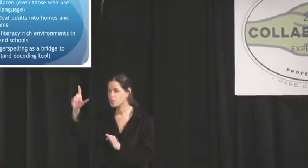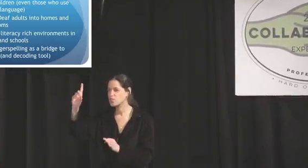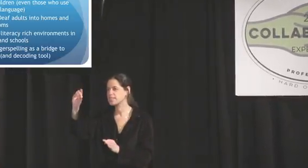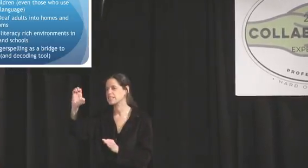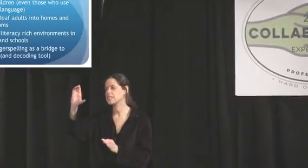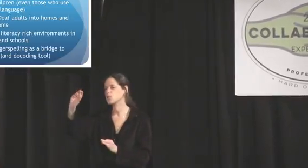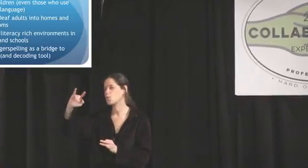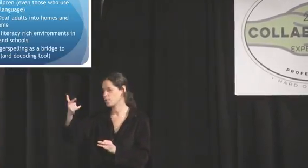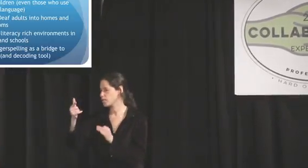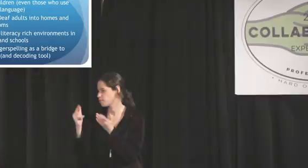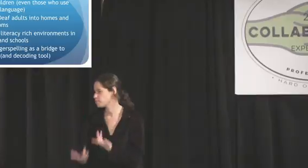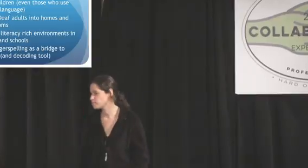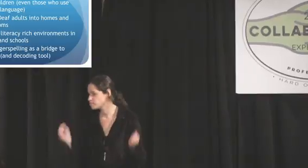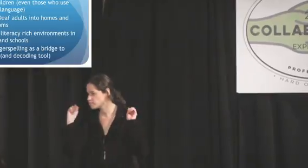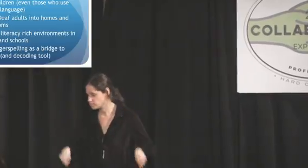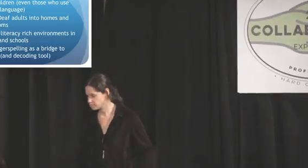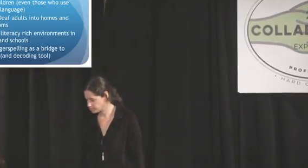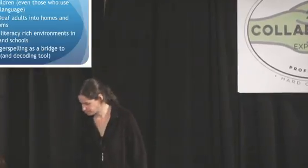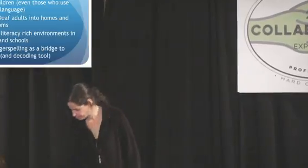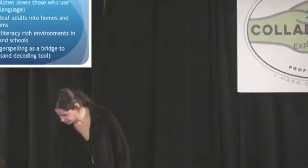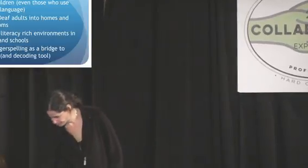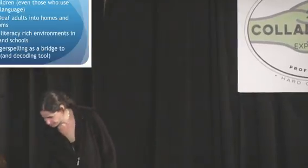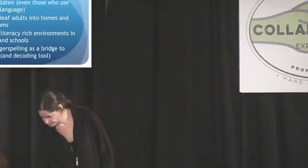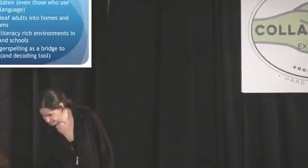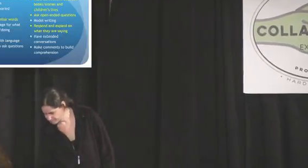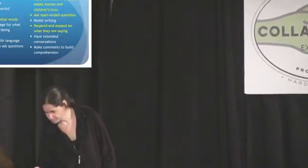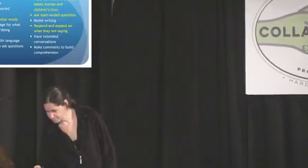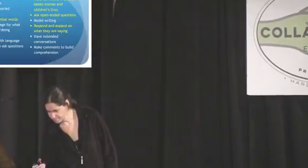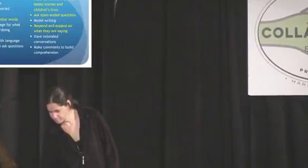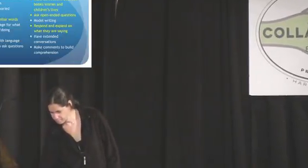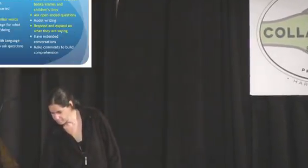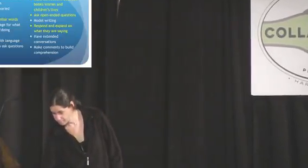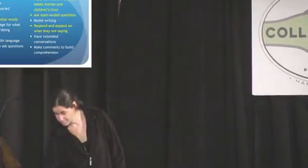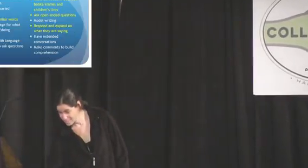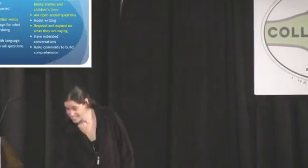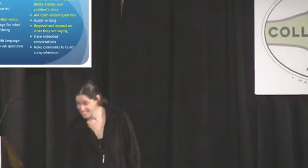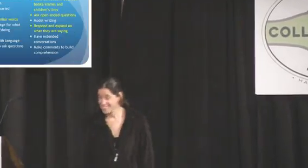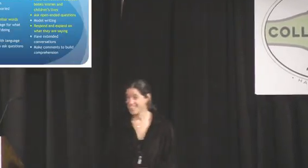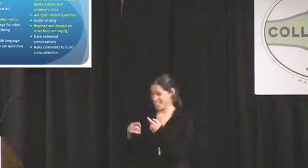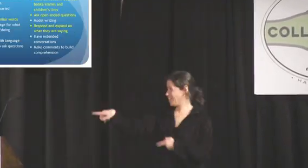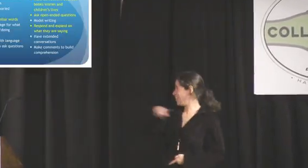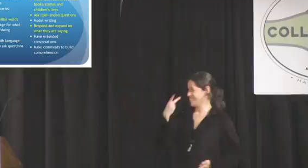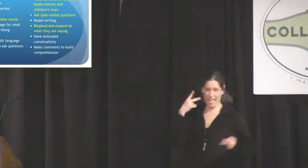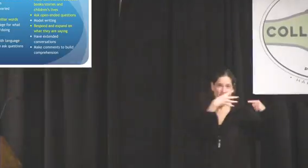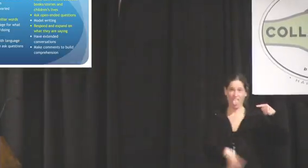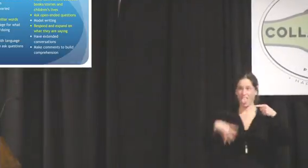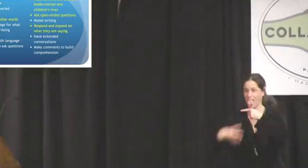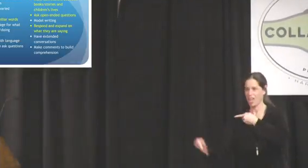It's also a way to help them decode.